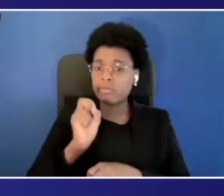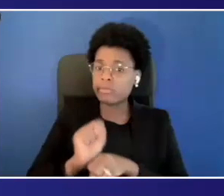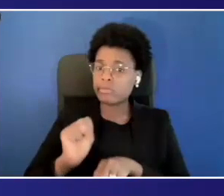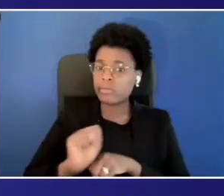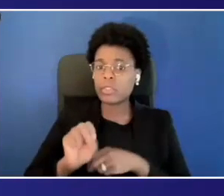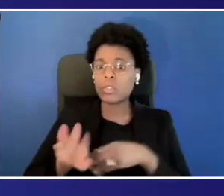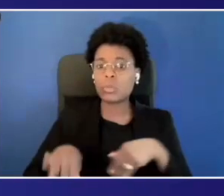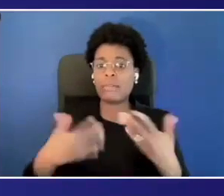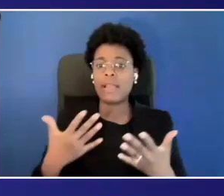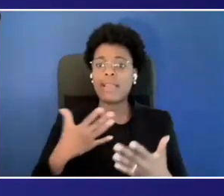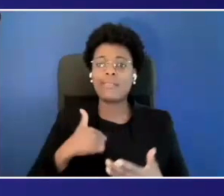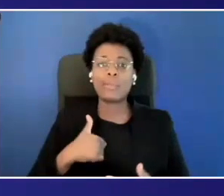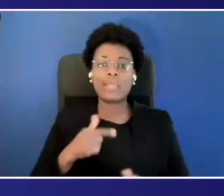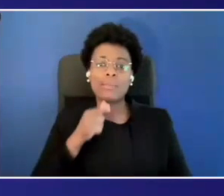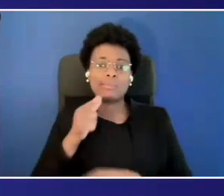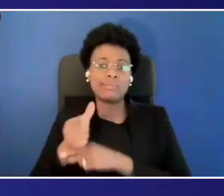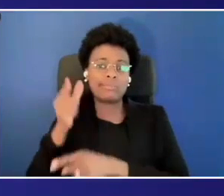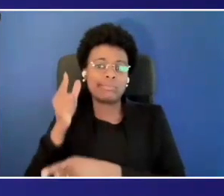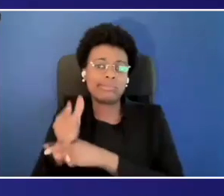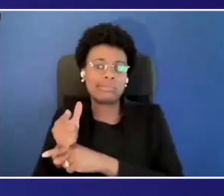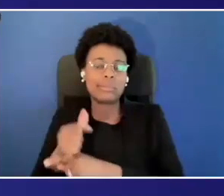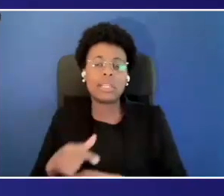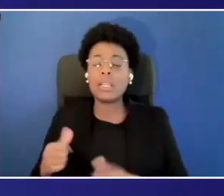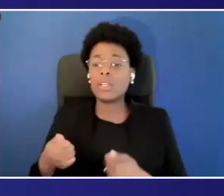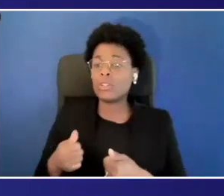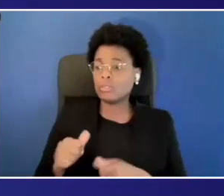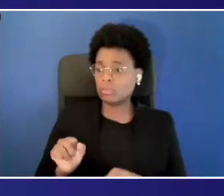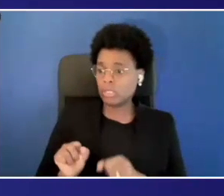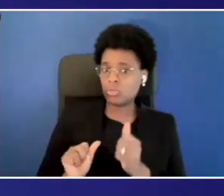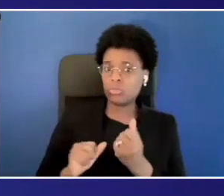They did everything they could to provide for us financially, but there's no way they could pay for all 4 of us to pursue higher education, especially something as expensive as law school.